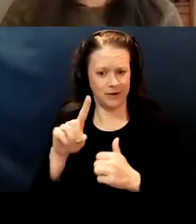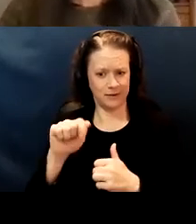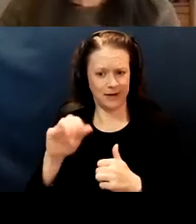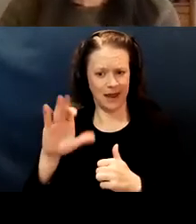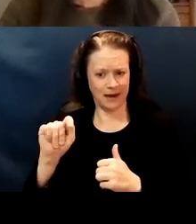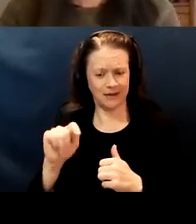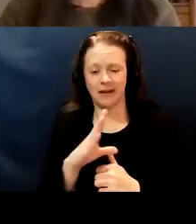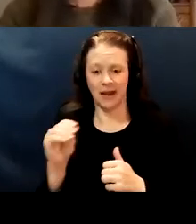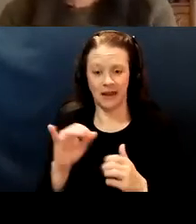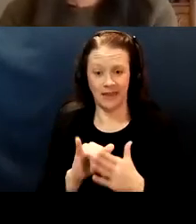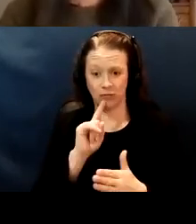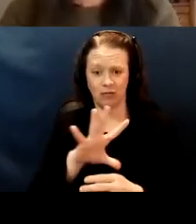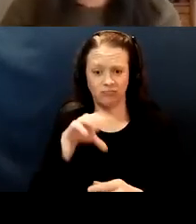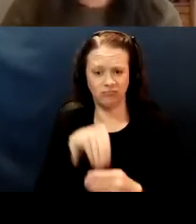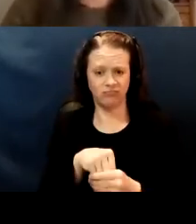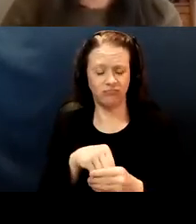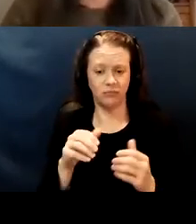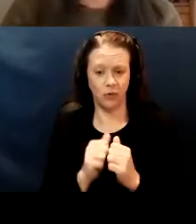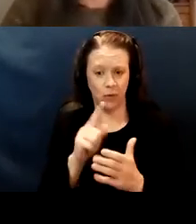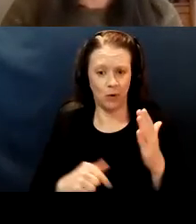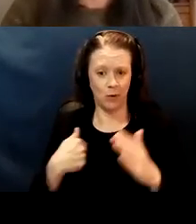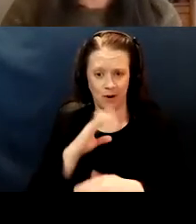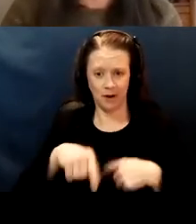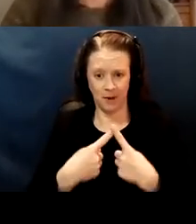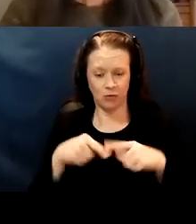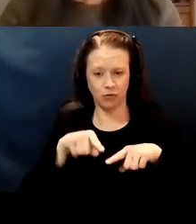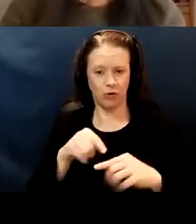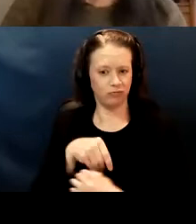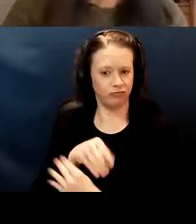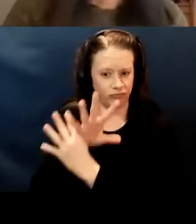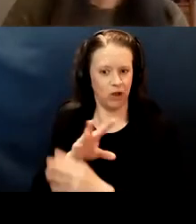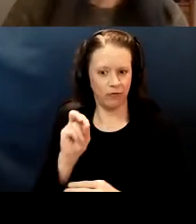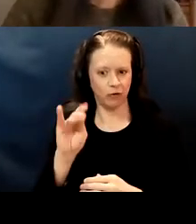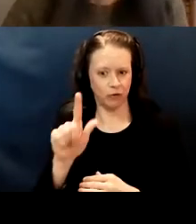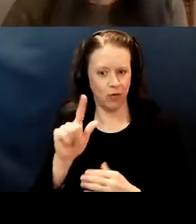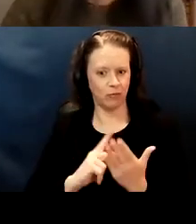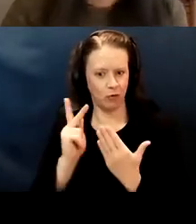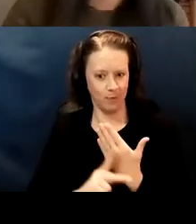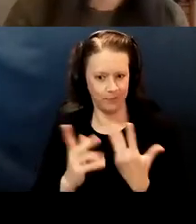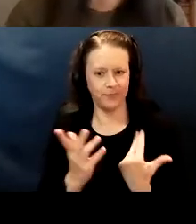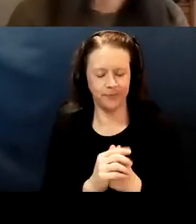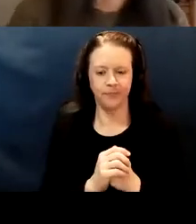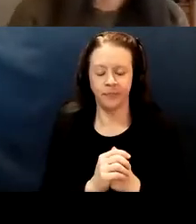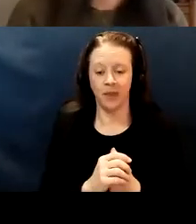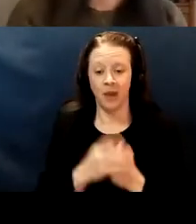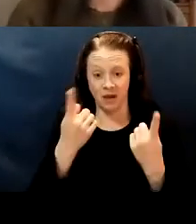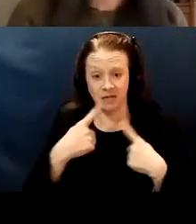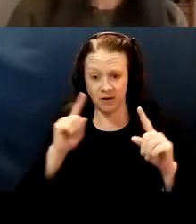of what we're talking about when we're talking about virtual programming. So effective communication is basically saying that cultural